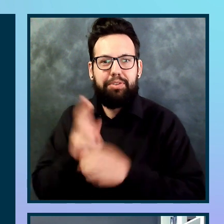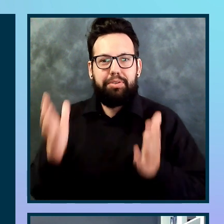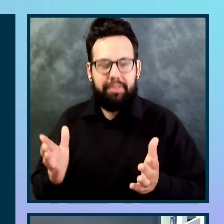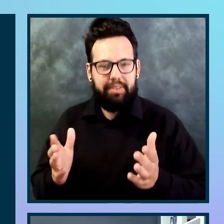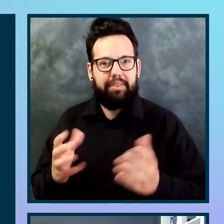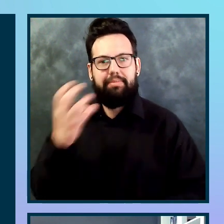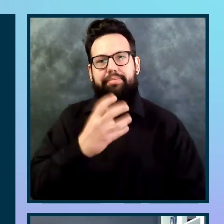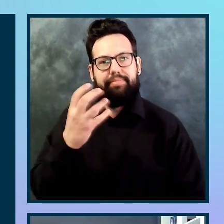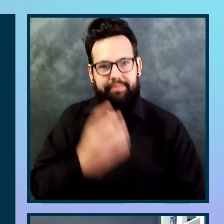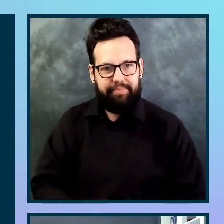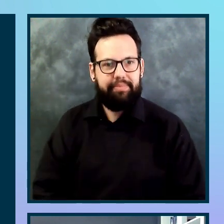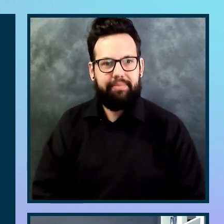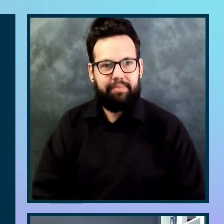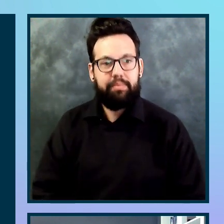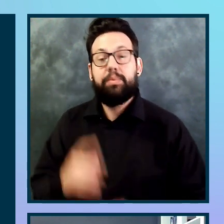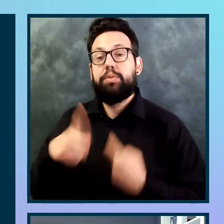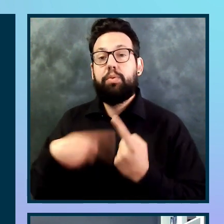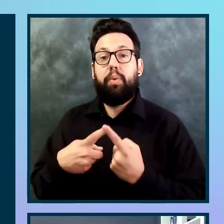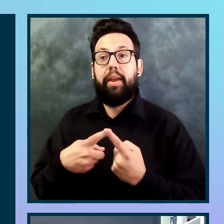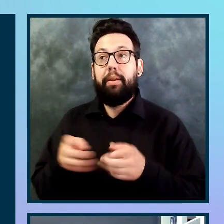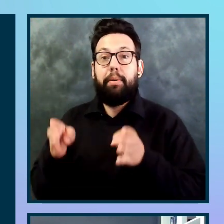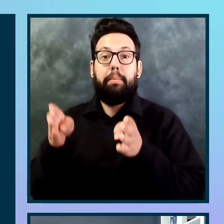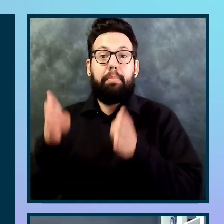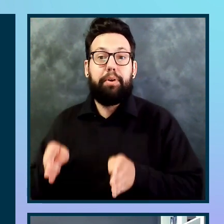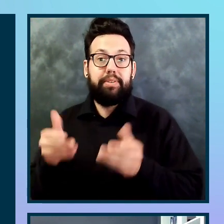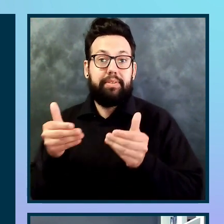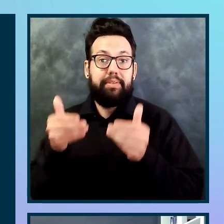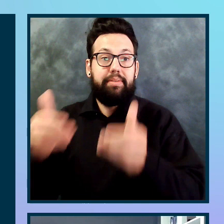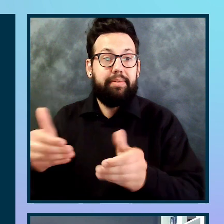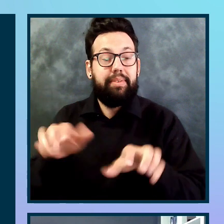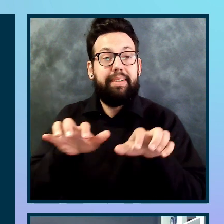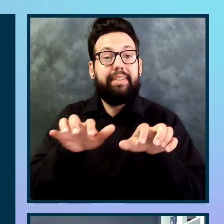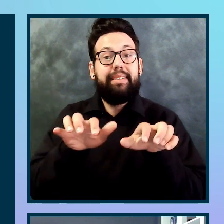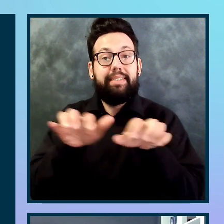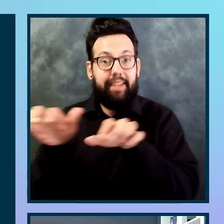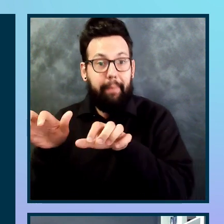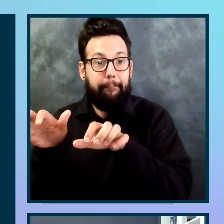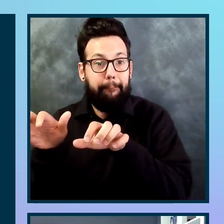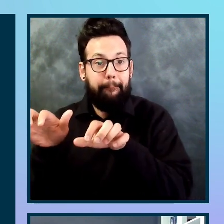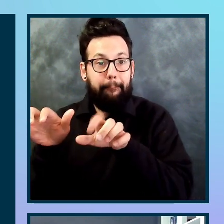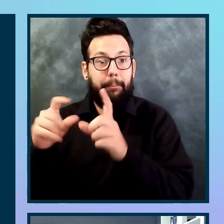So when you tap into this list, to get in it, it might be easy. You tap and then you get in that form. To get out of it,